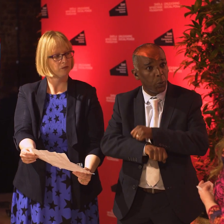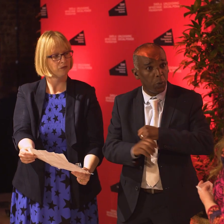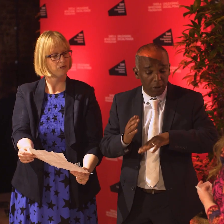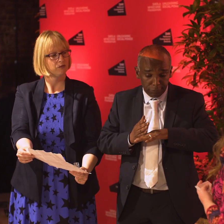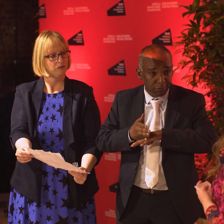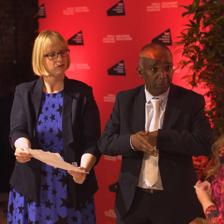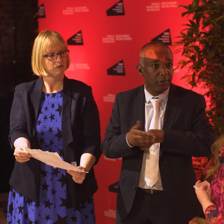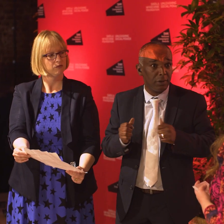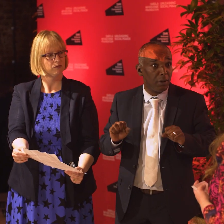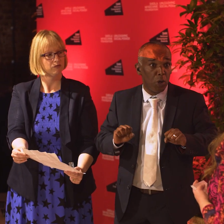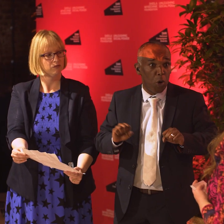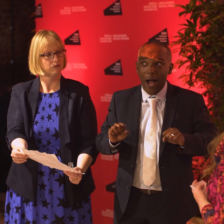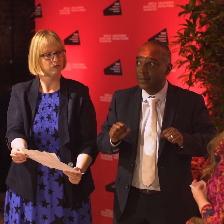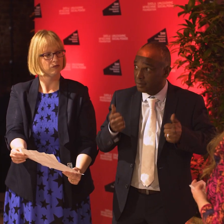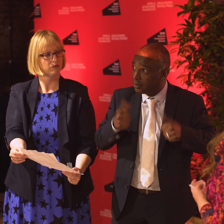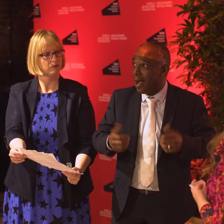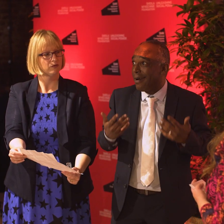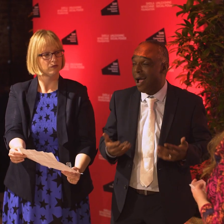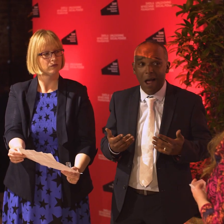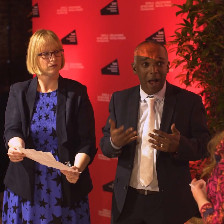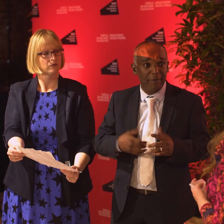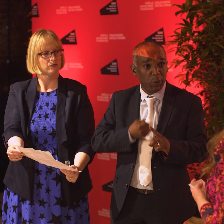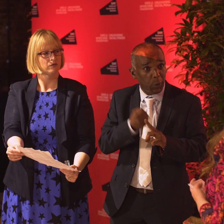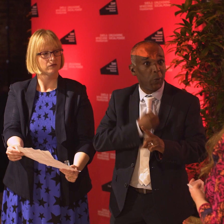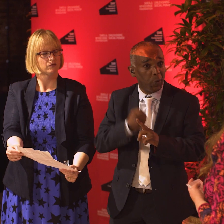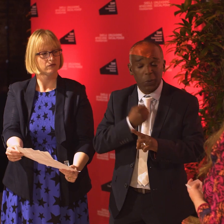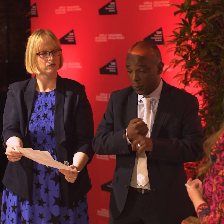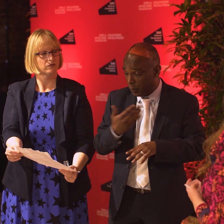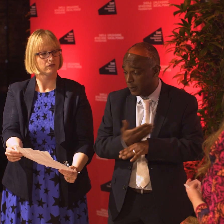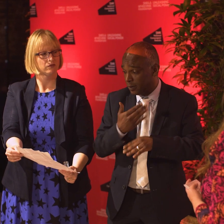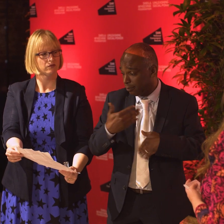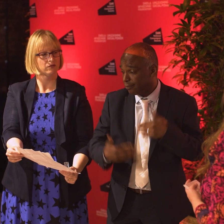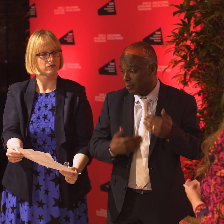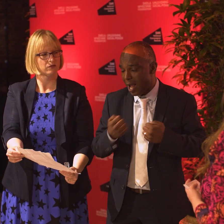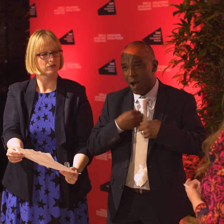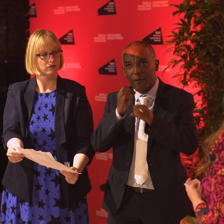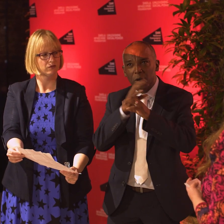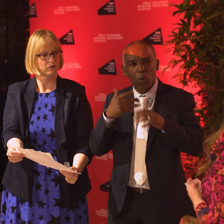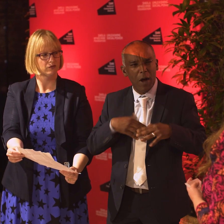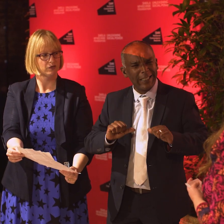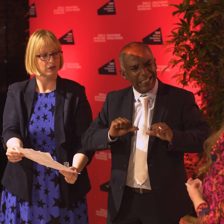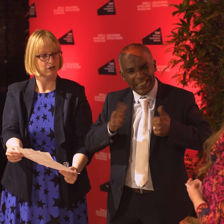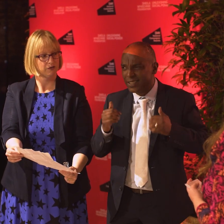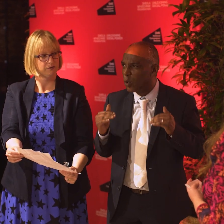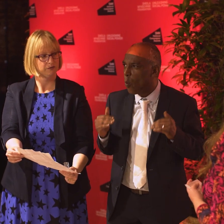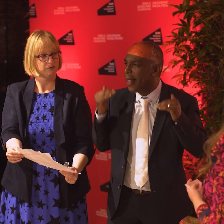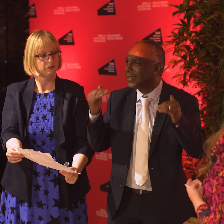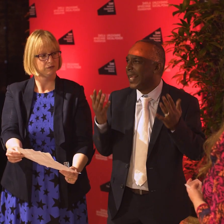I think we need to obviously work harder again, there's still a lot more work to do, a lot of campaigning to continue.